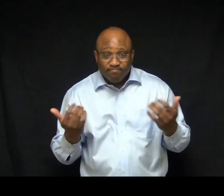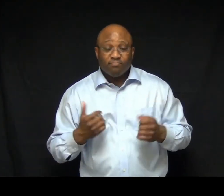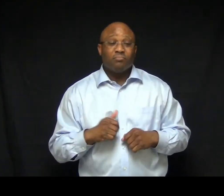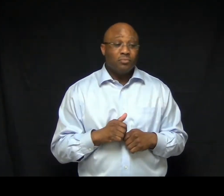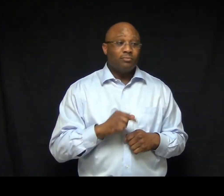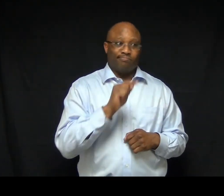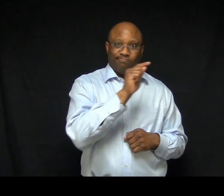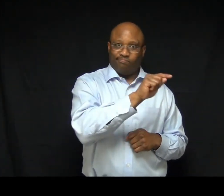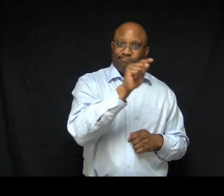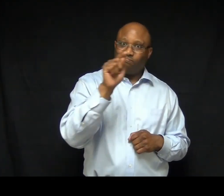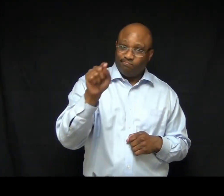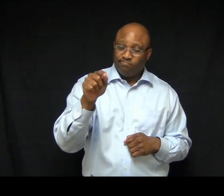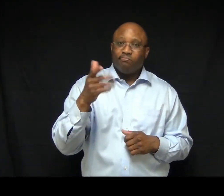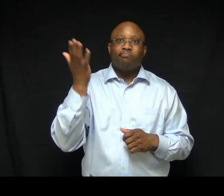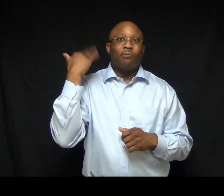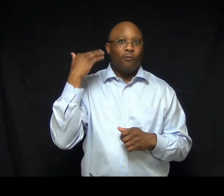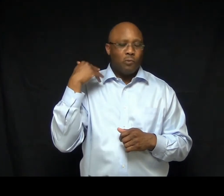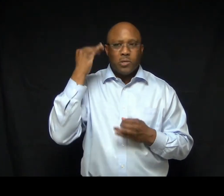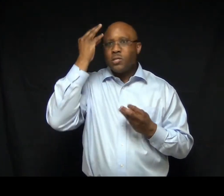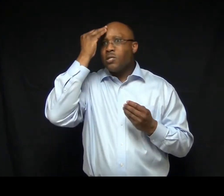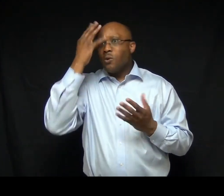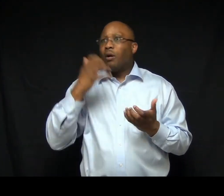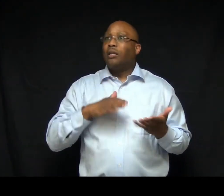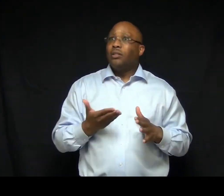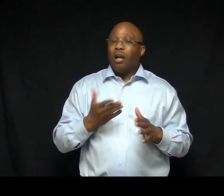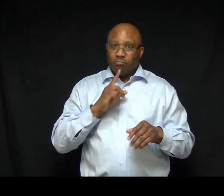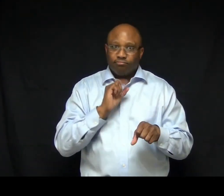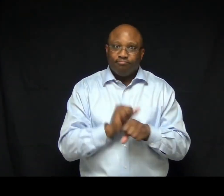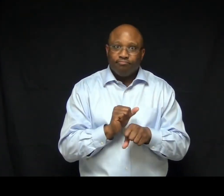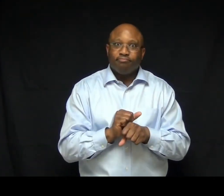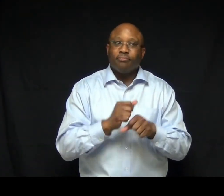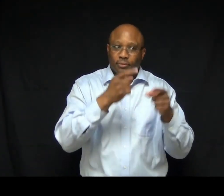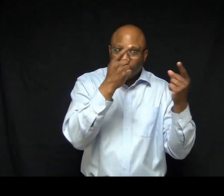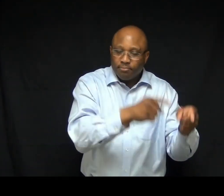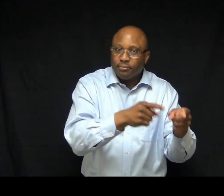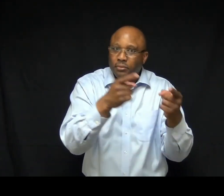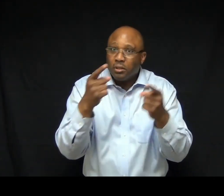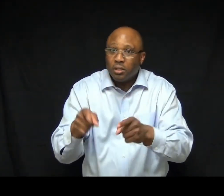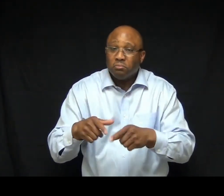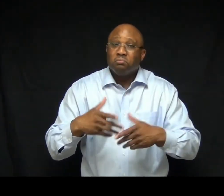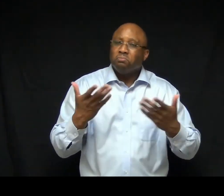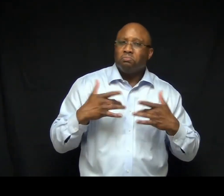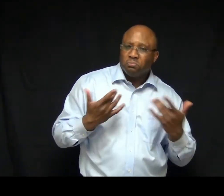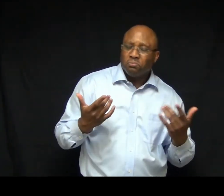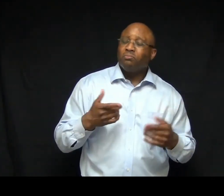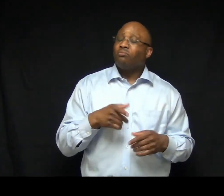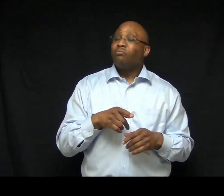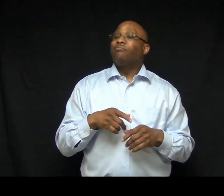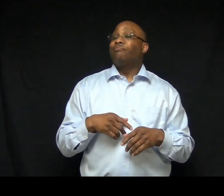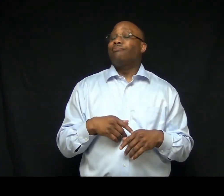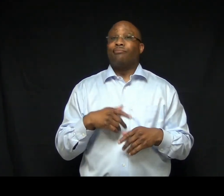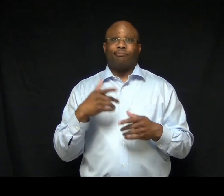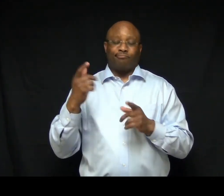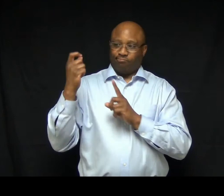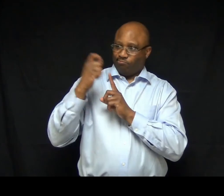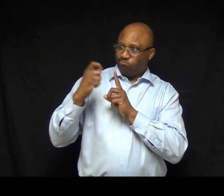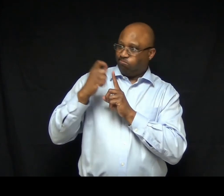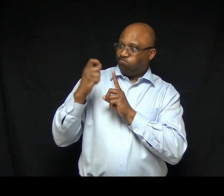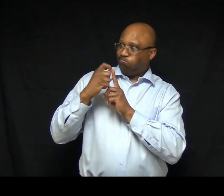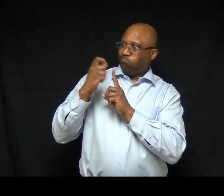of completed suicide in which the victims